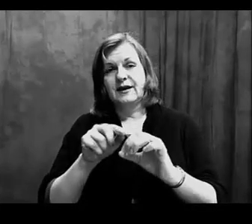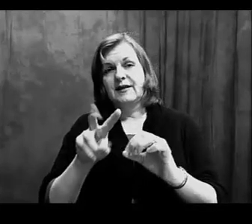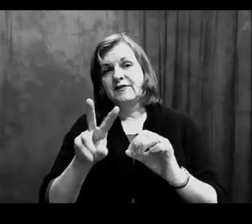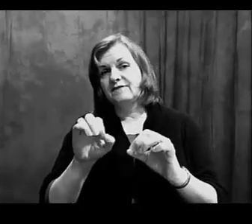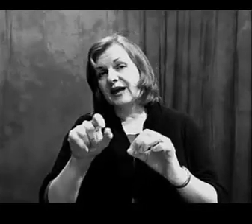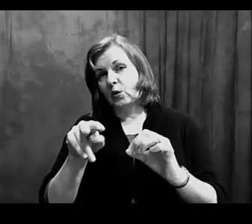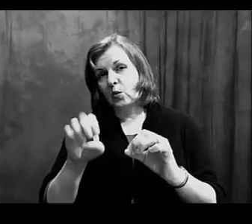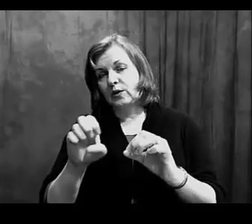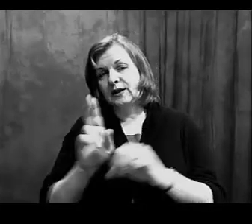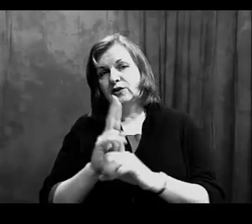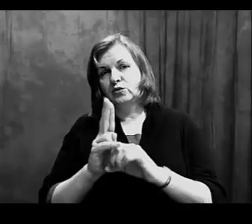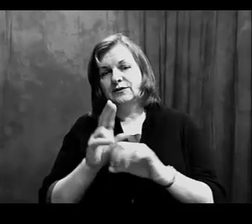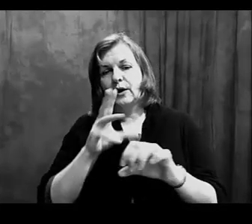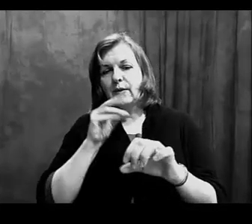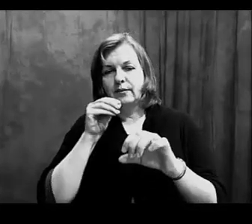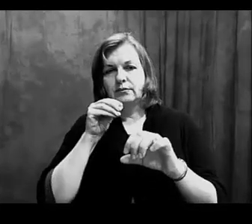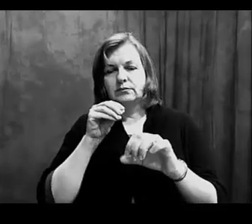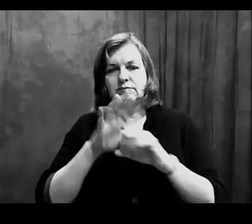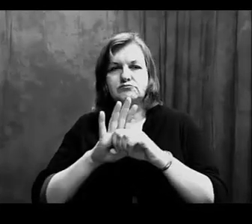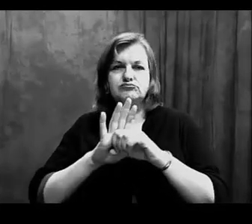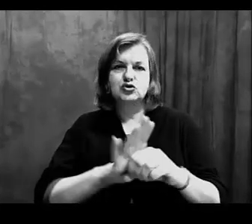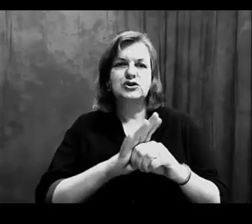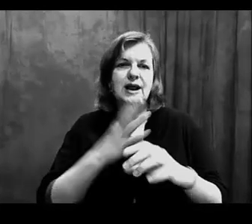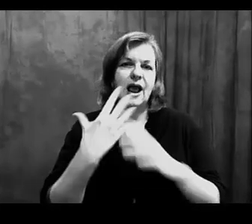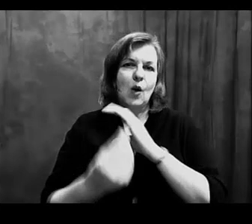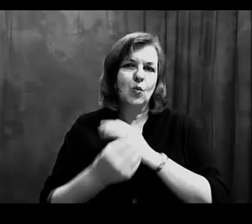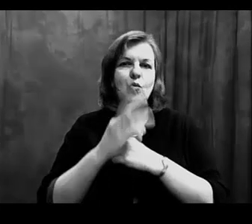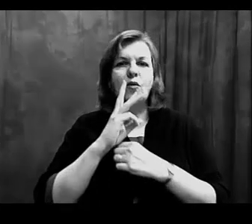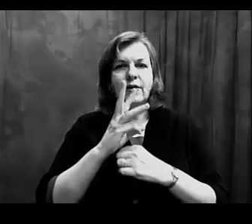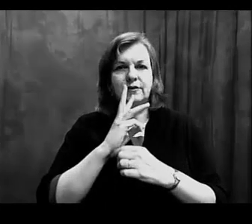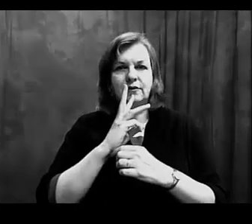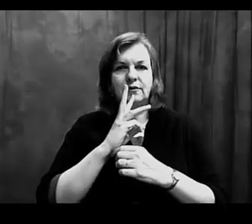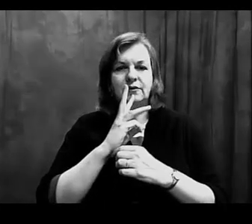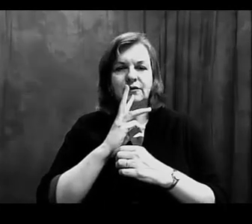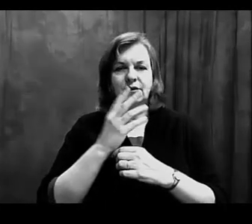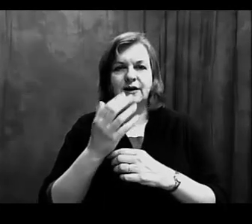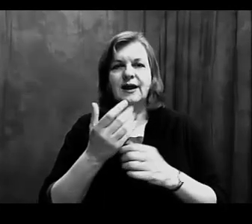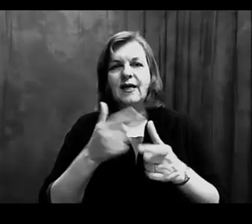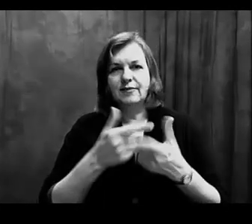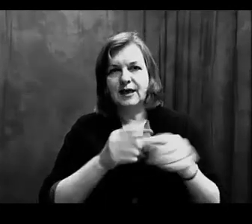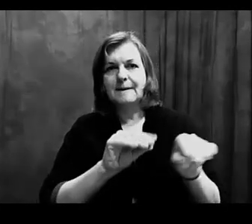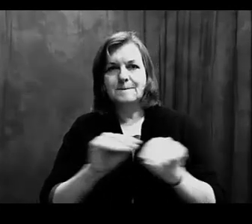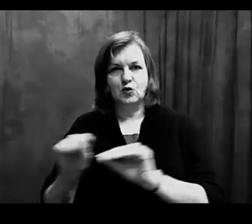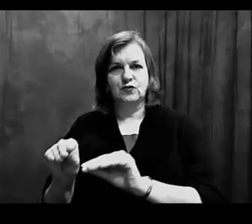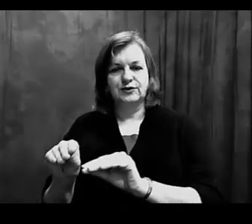and it uses that contractile vacuole to shoot water!